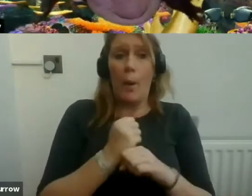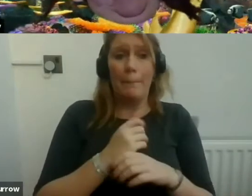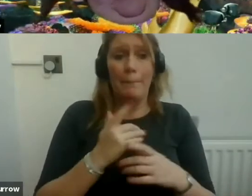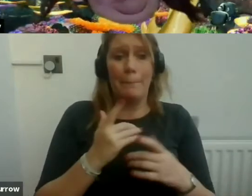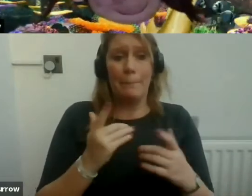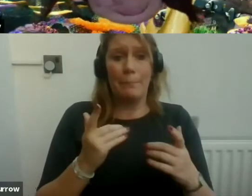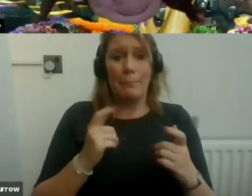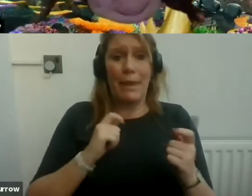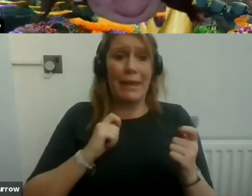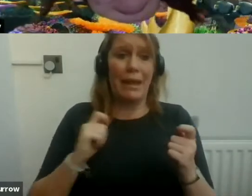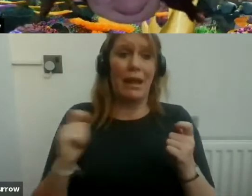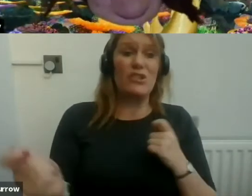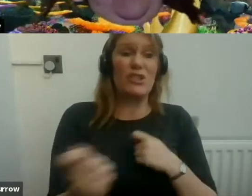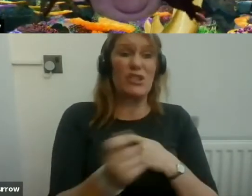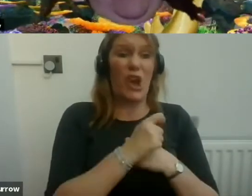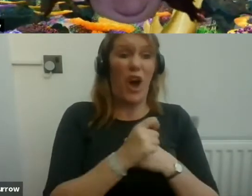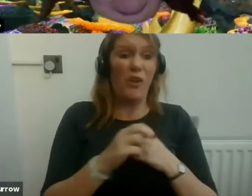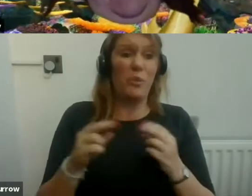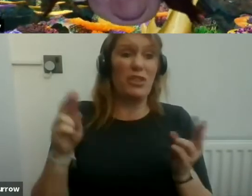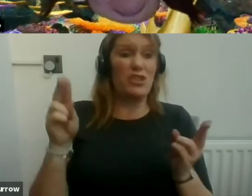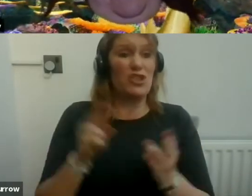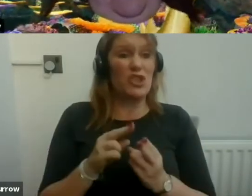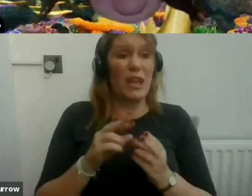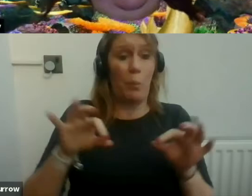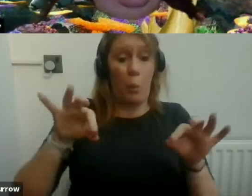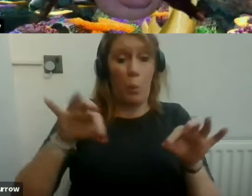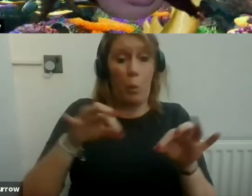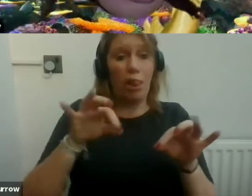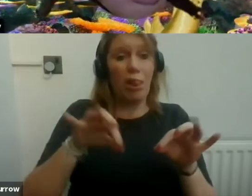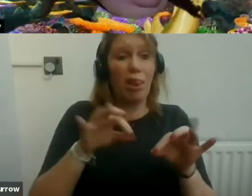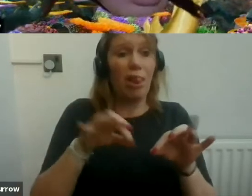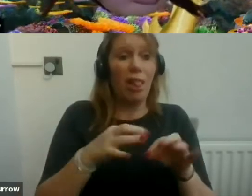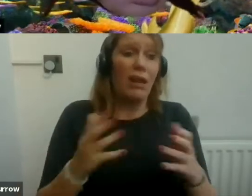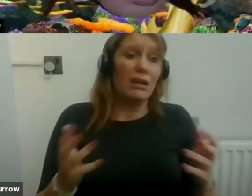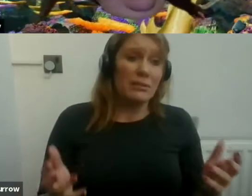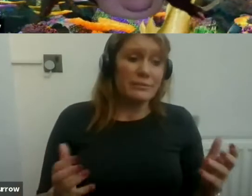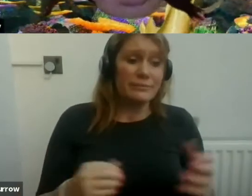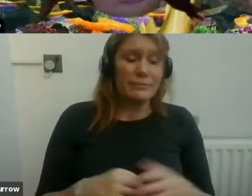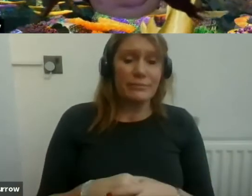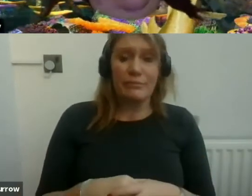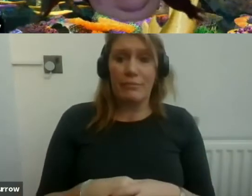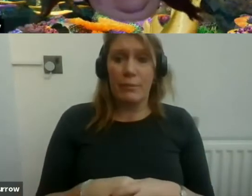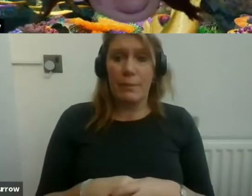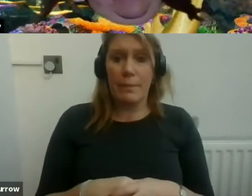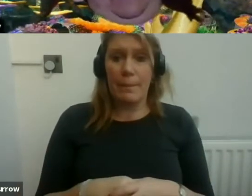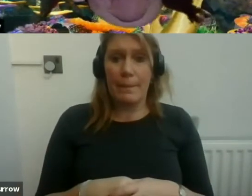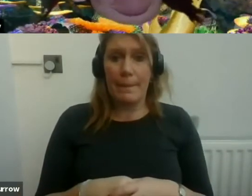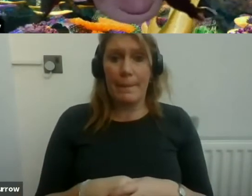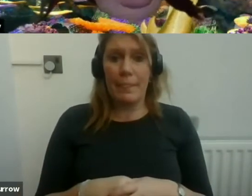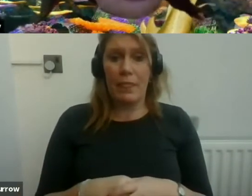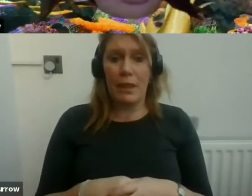you know what I mean, you can only go with -- so, yeah. So that's very kind you